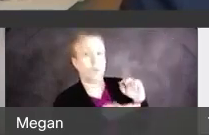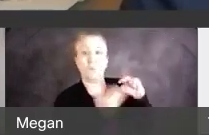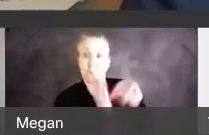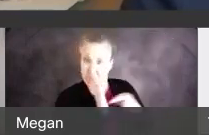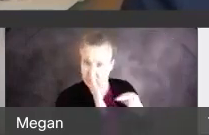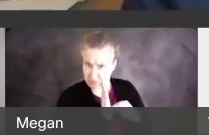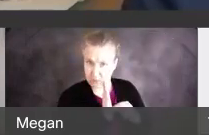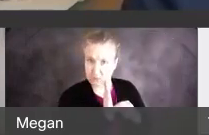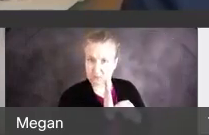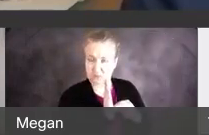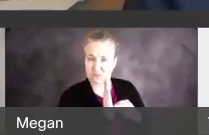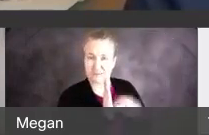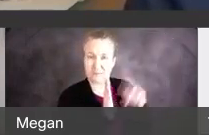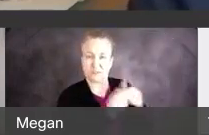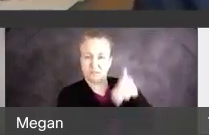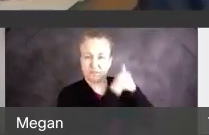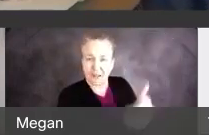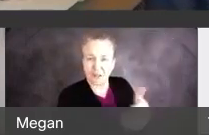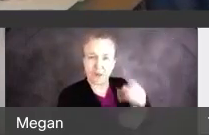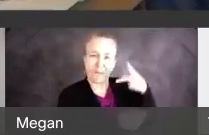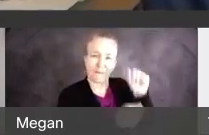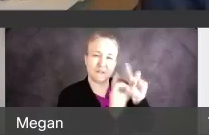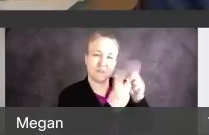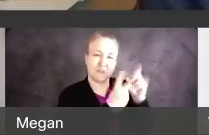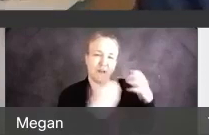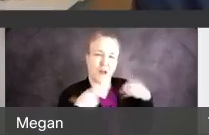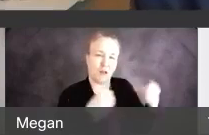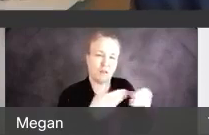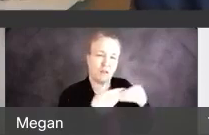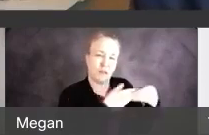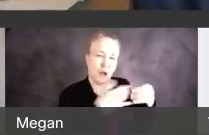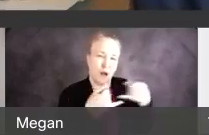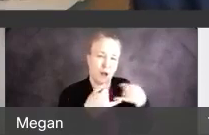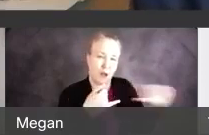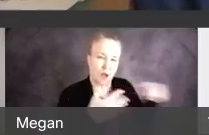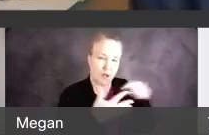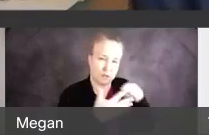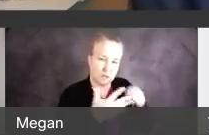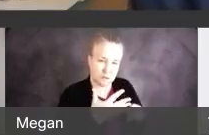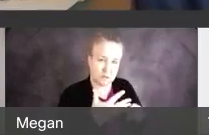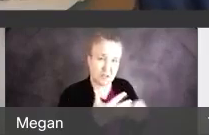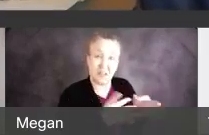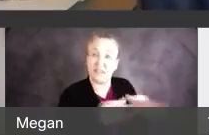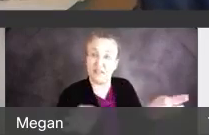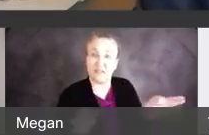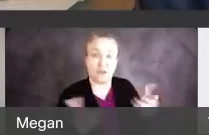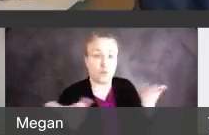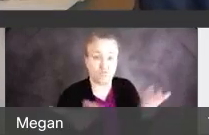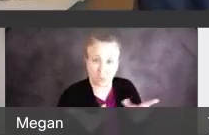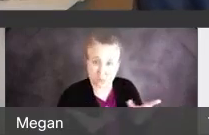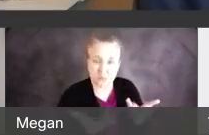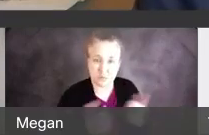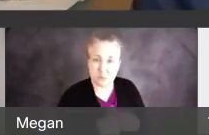following the Pennsylvania Department of Health guidelines which say that you should not turn away